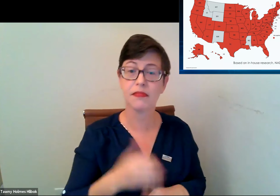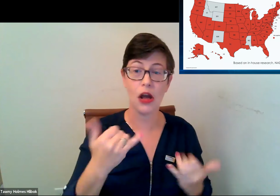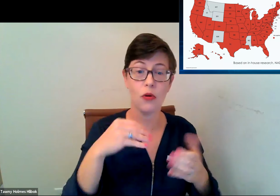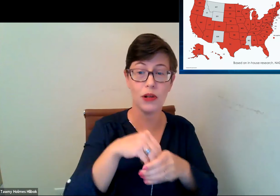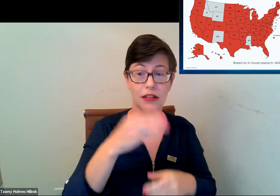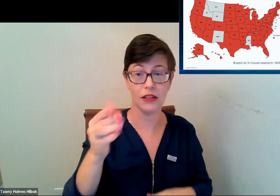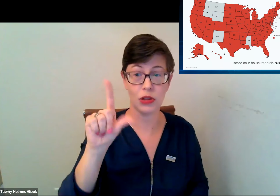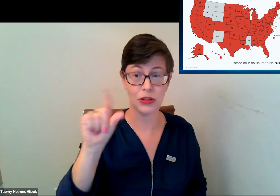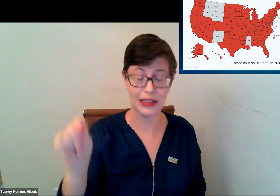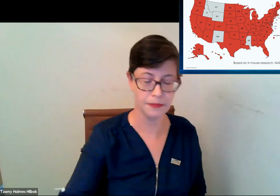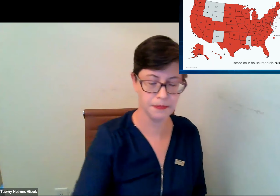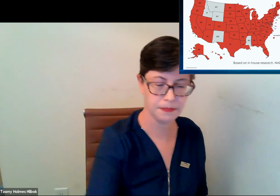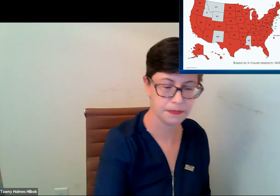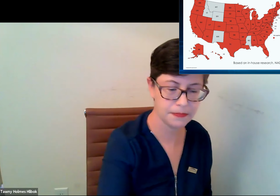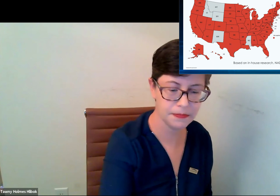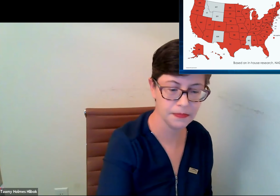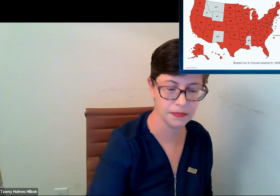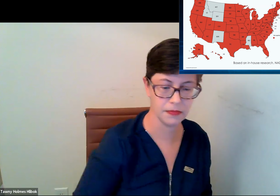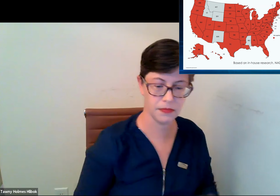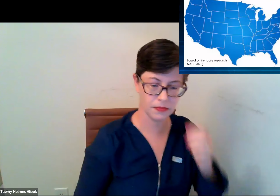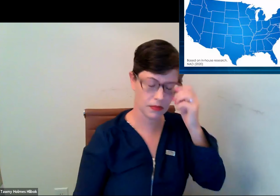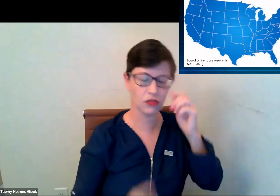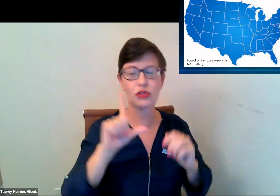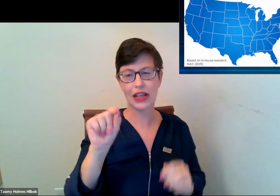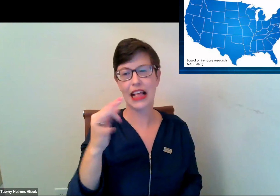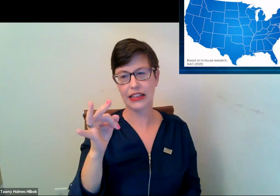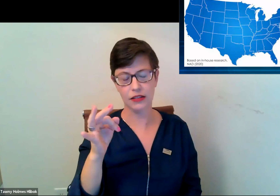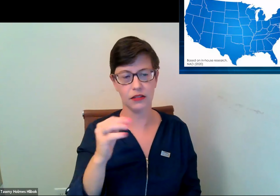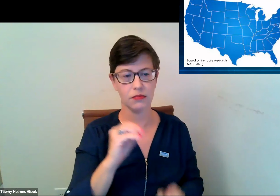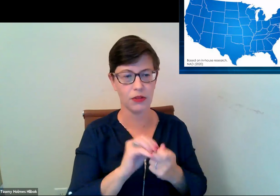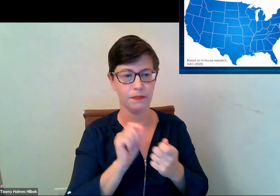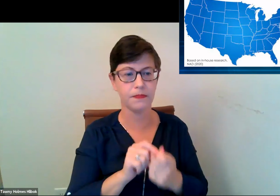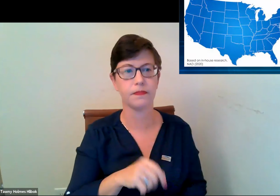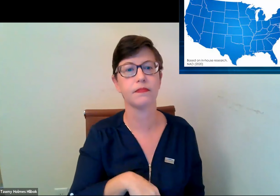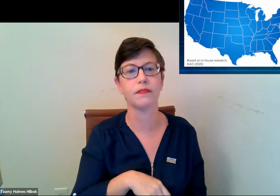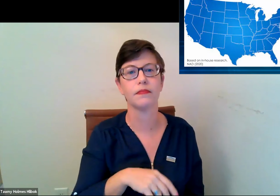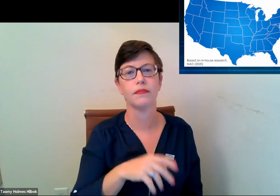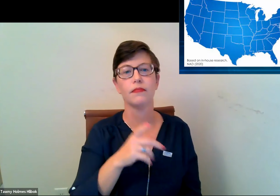and 45 States actually recognizing asl as a world language So here we move forward in time to.